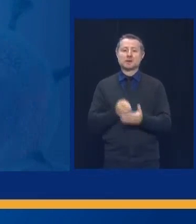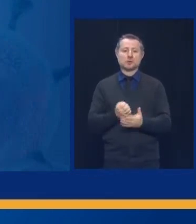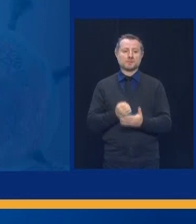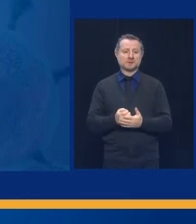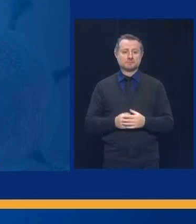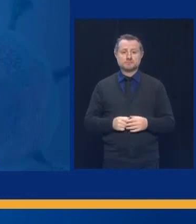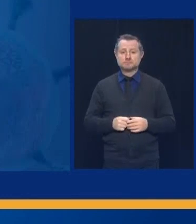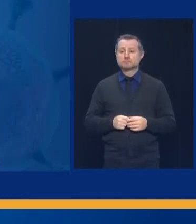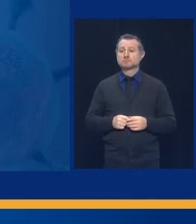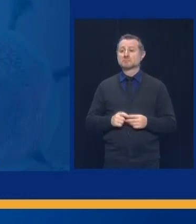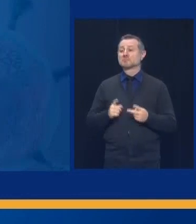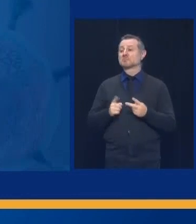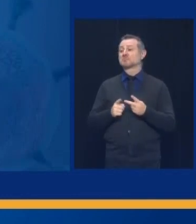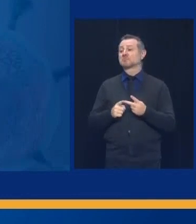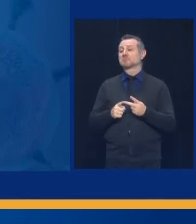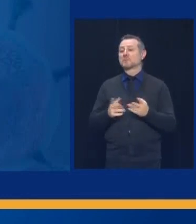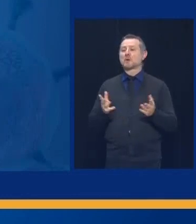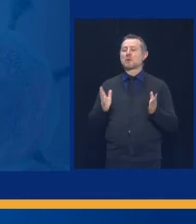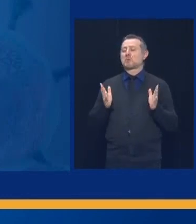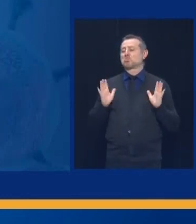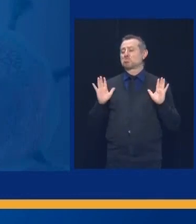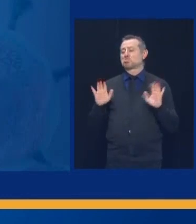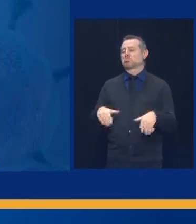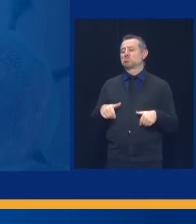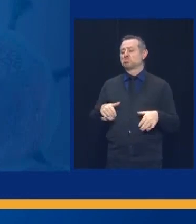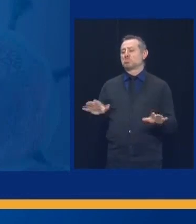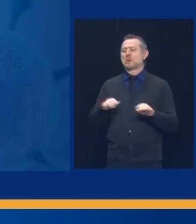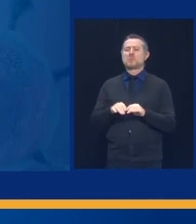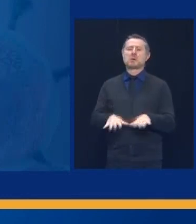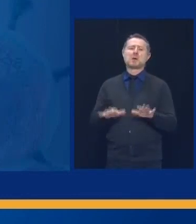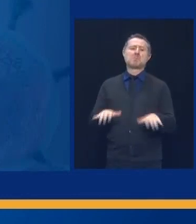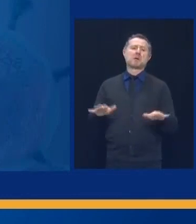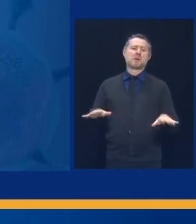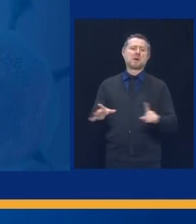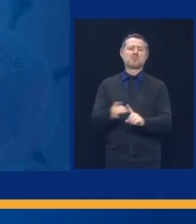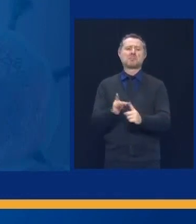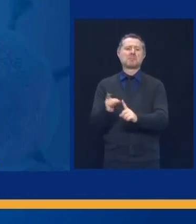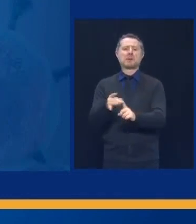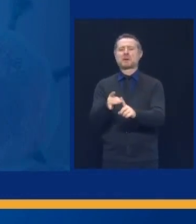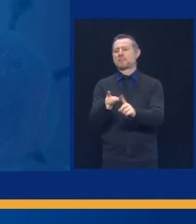OPTION A. -- CLOSE DOWN THE ECONOMY.